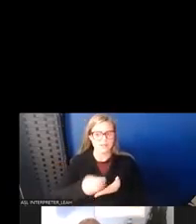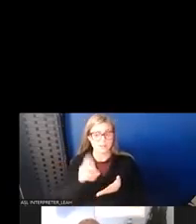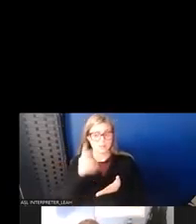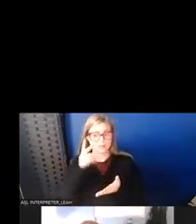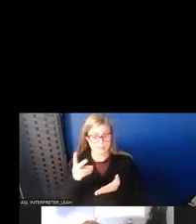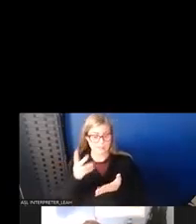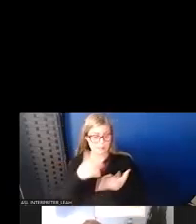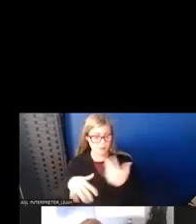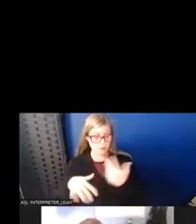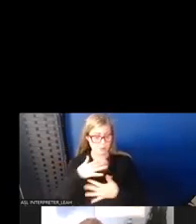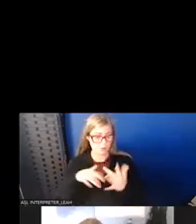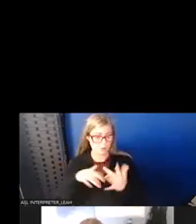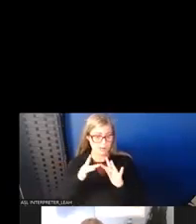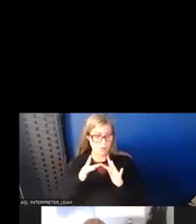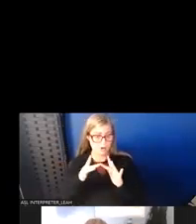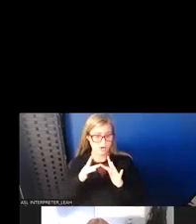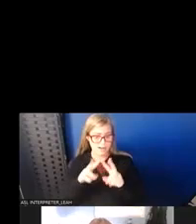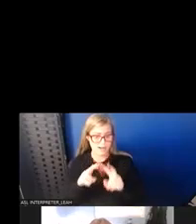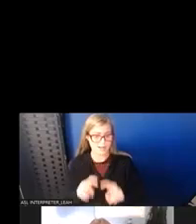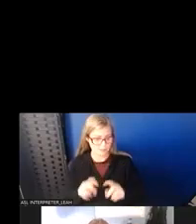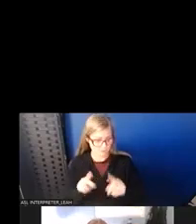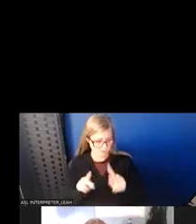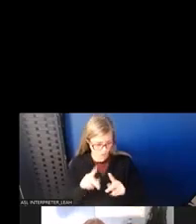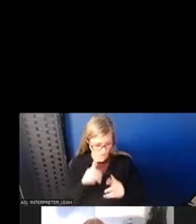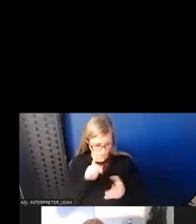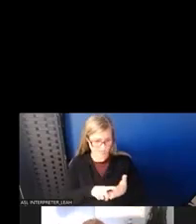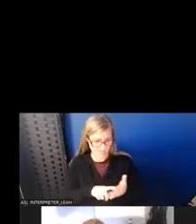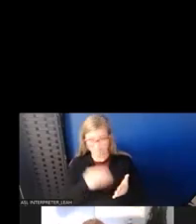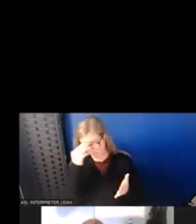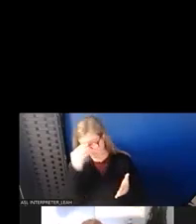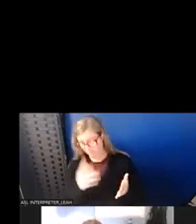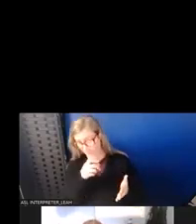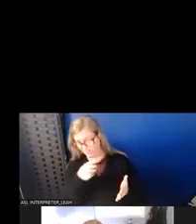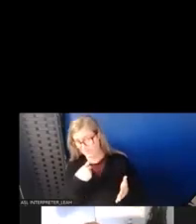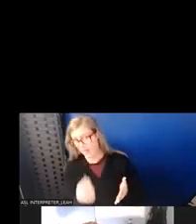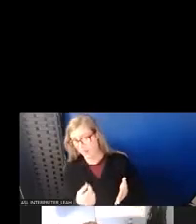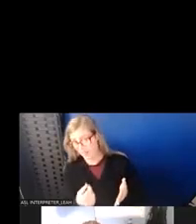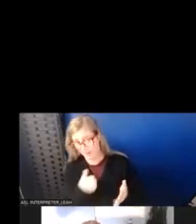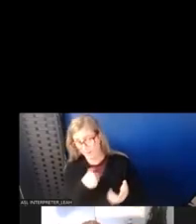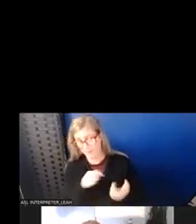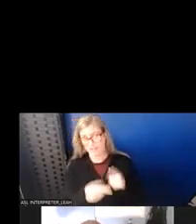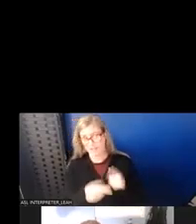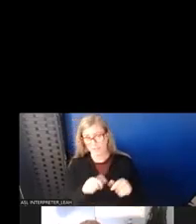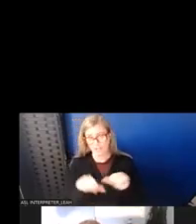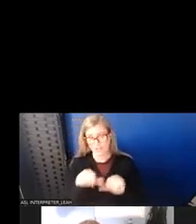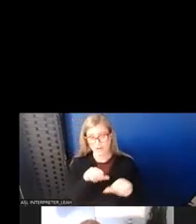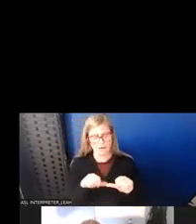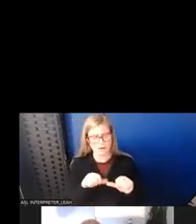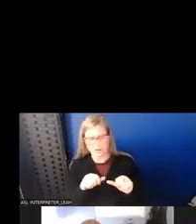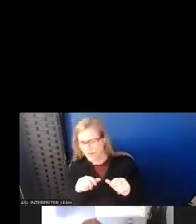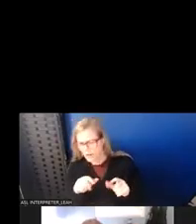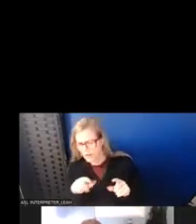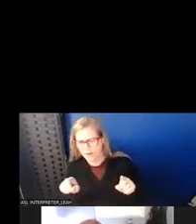people who indicate that they're friends with each other is many people on the team indicate that they they're friends with each